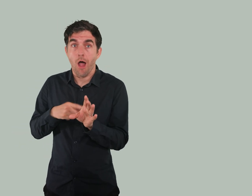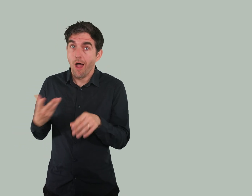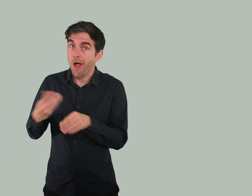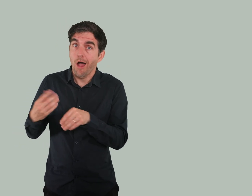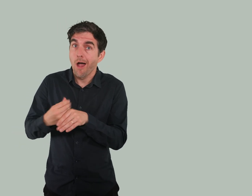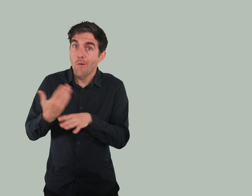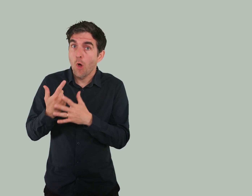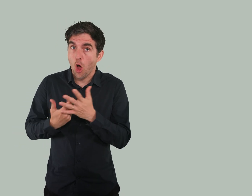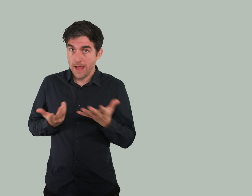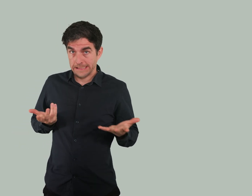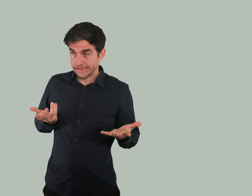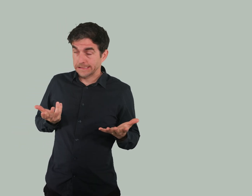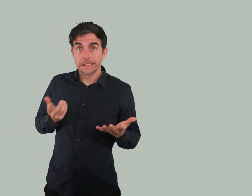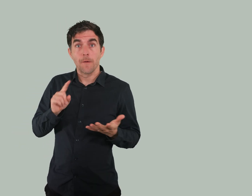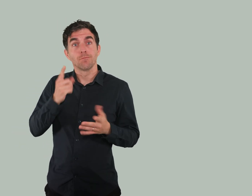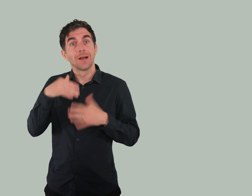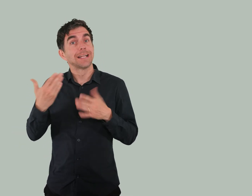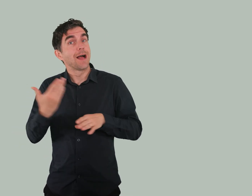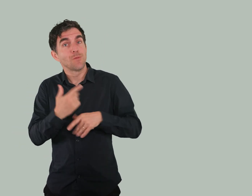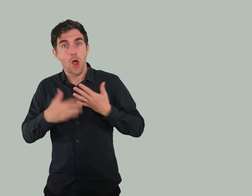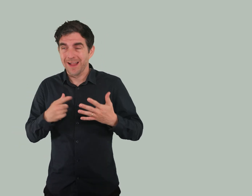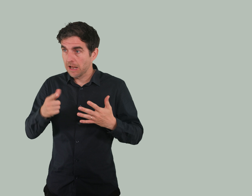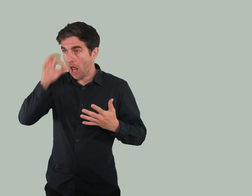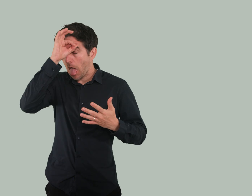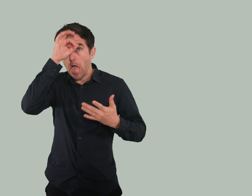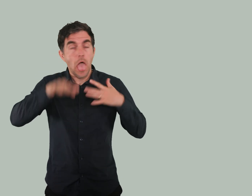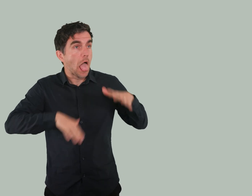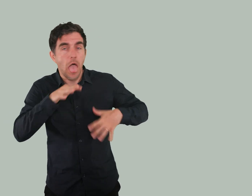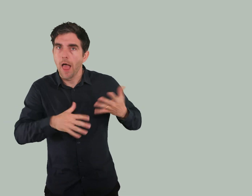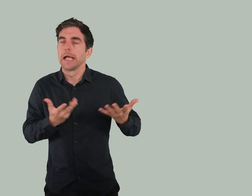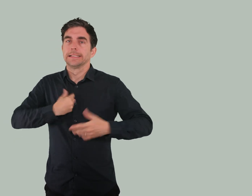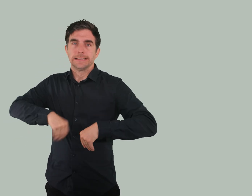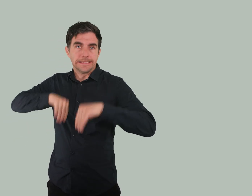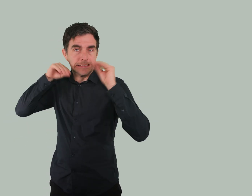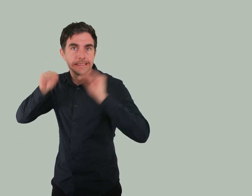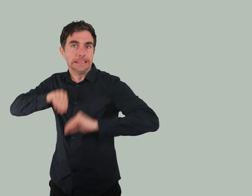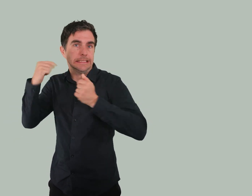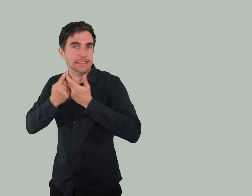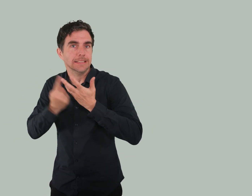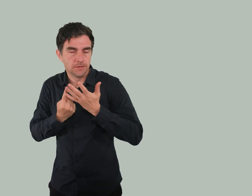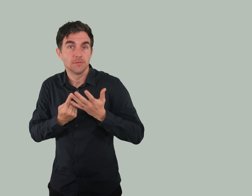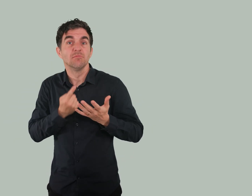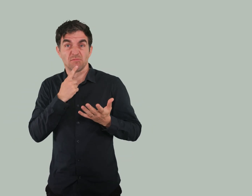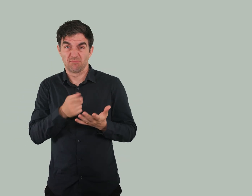bring with them into the labour market and what workplaces now expect from the first day.